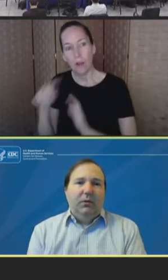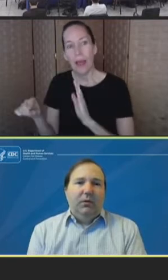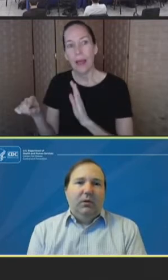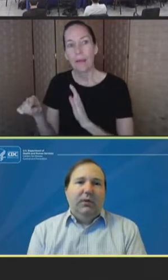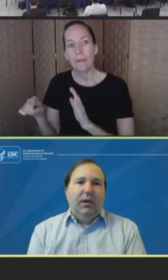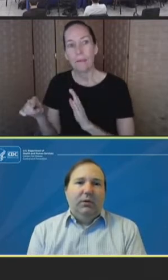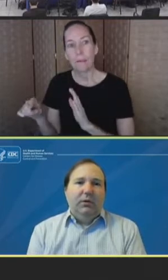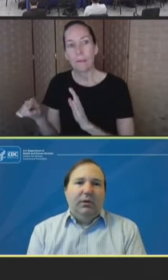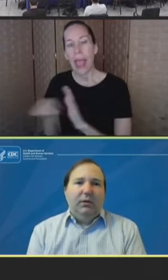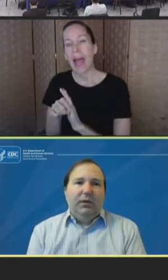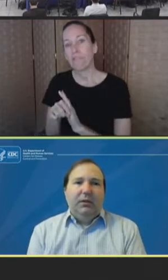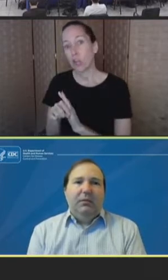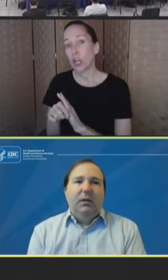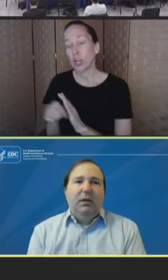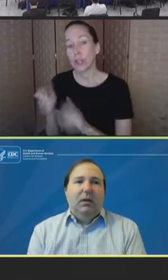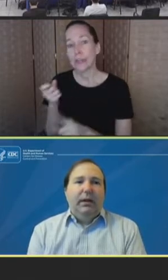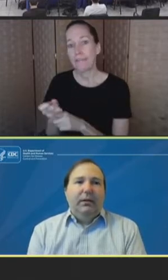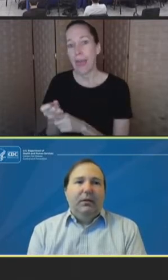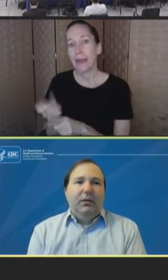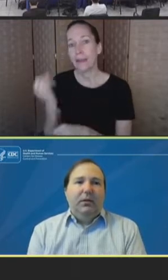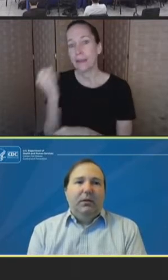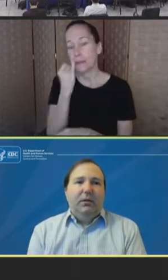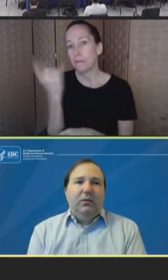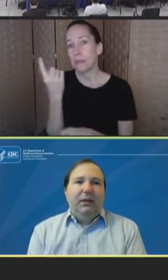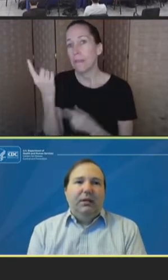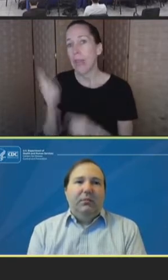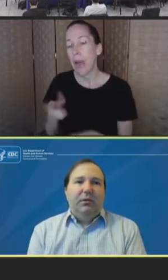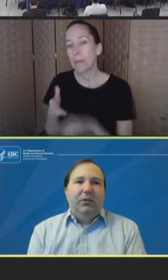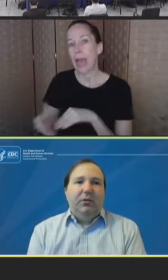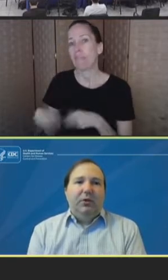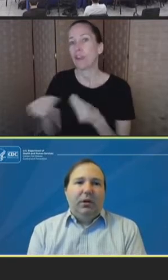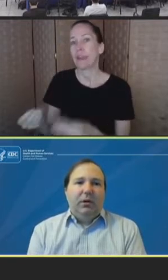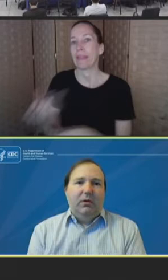to occur following a vaccine. And so this includes vaccine administration errors,